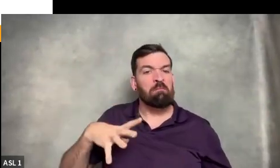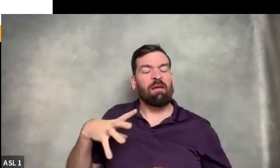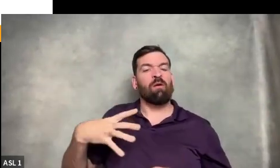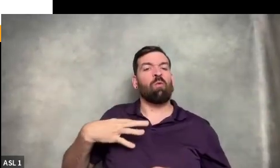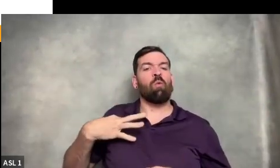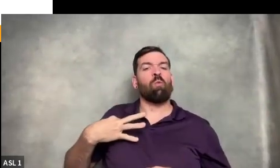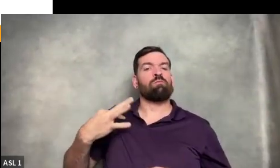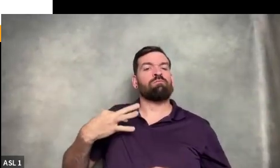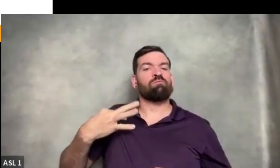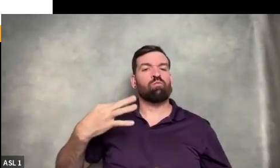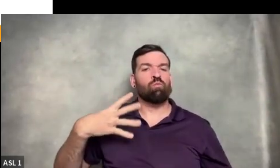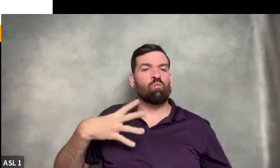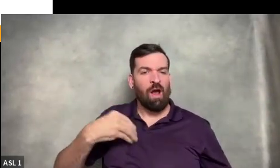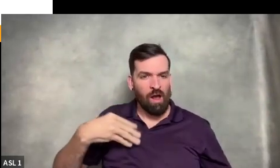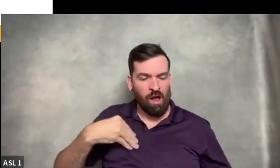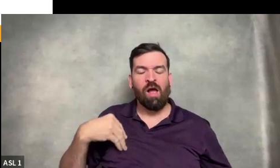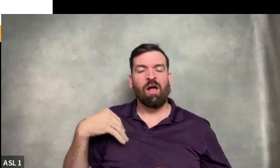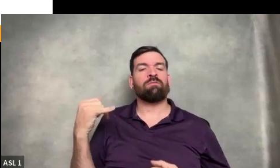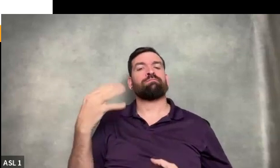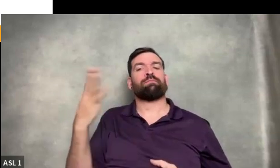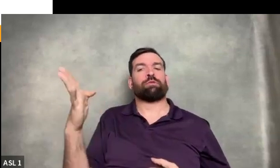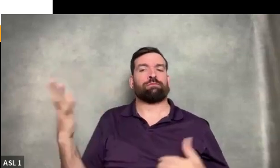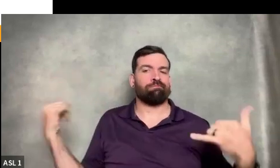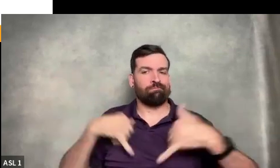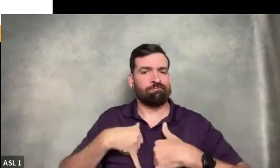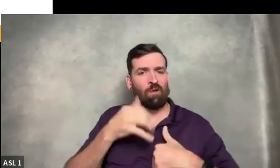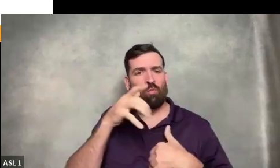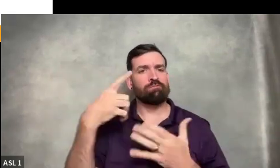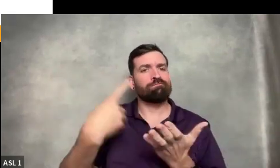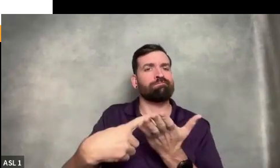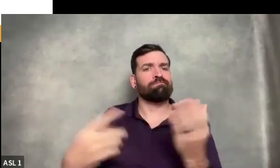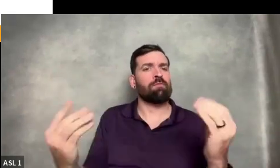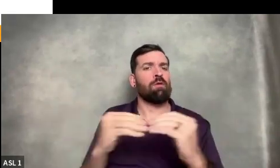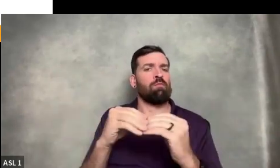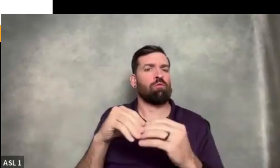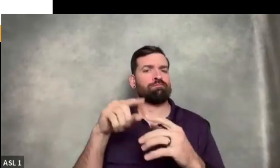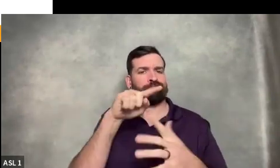coat. I will cover additional portions of the state plan guidance starting with the goals,